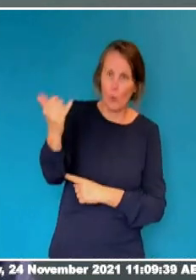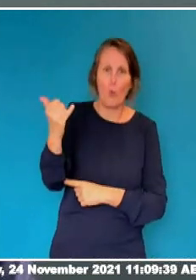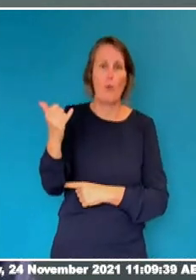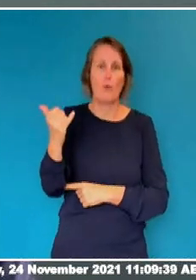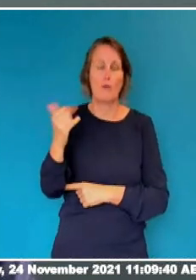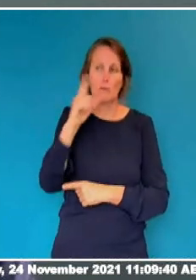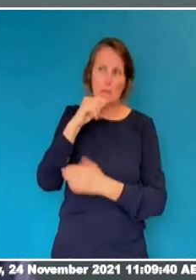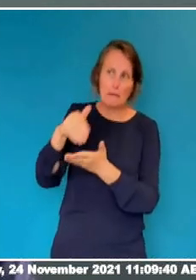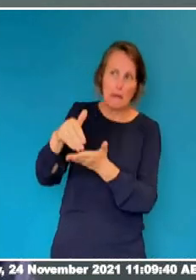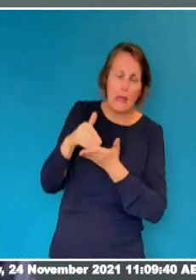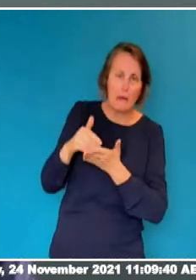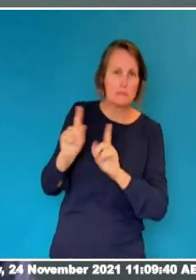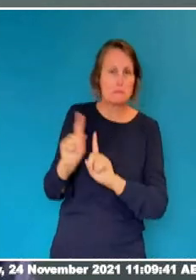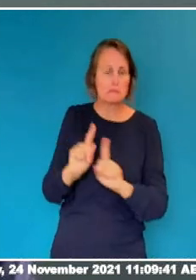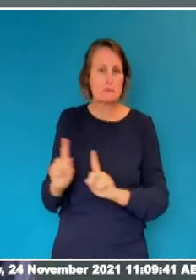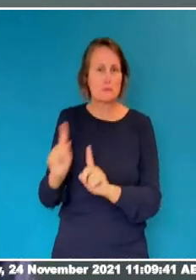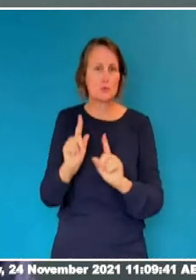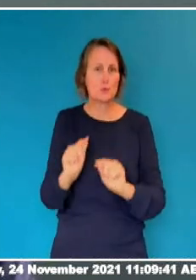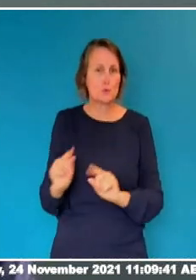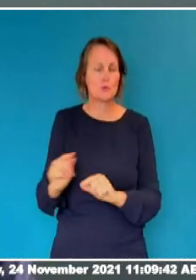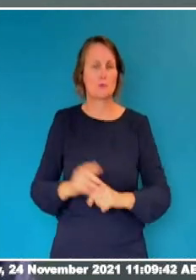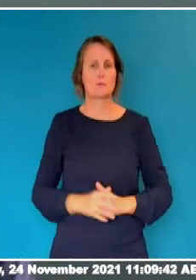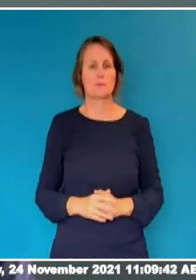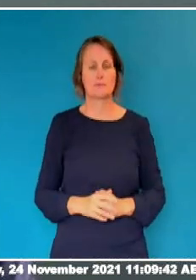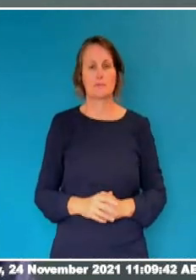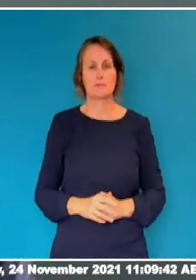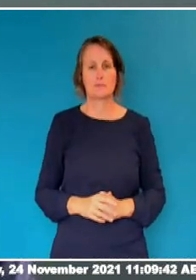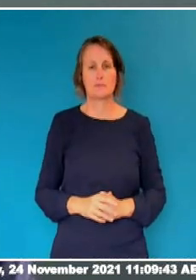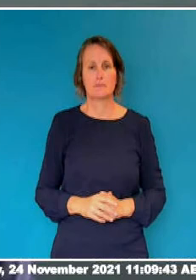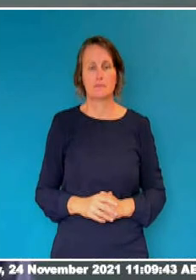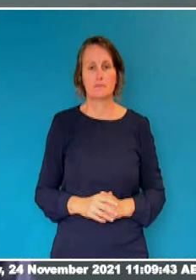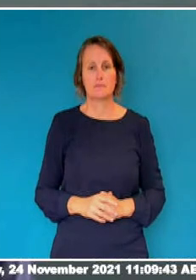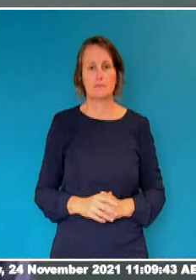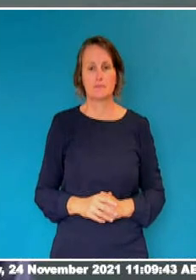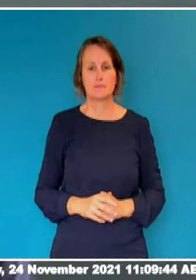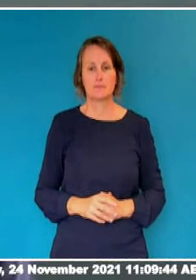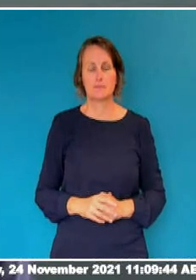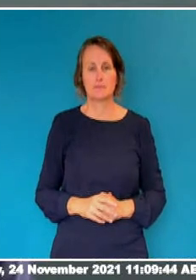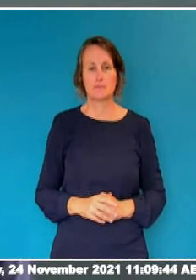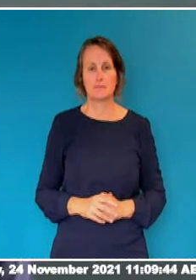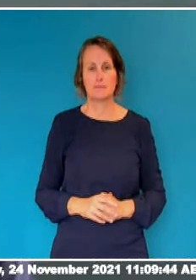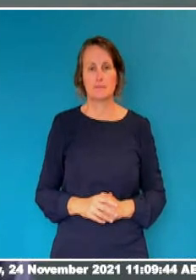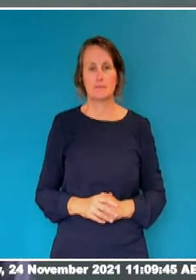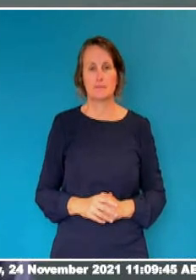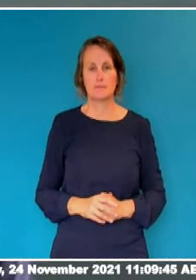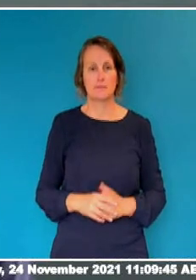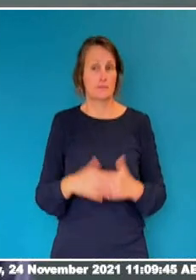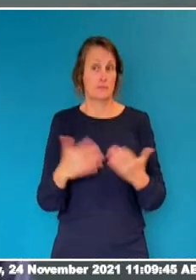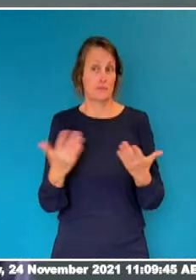assistance in dealing with those issues for their own health or for someone under their